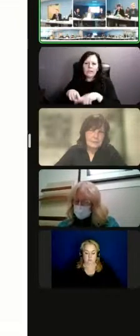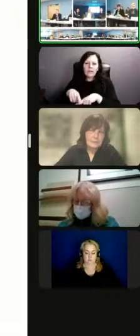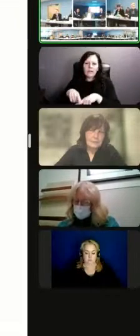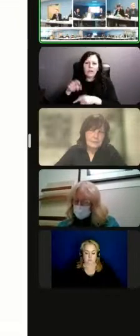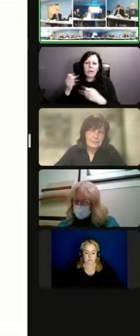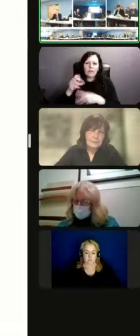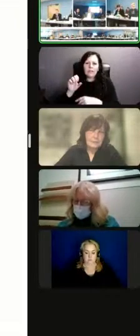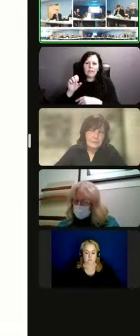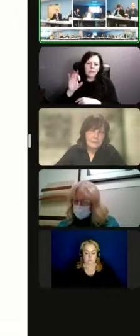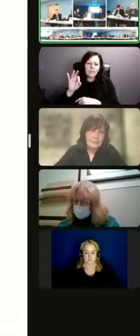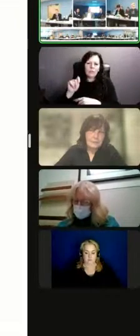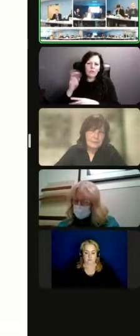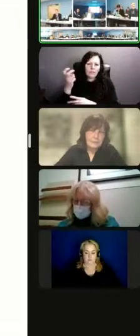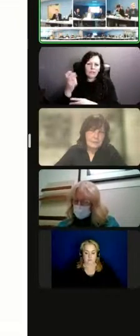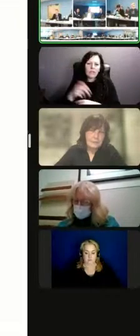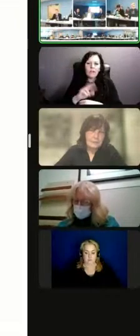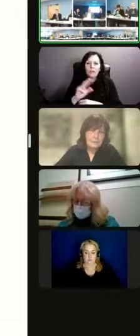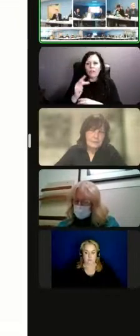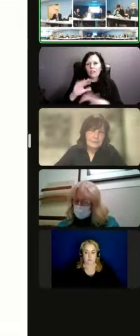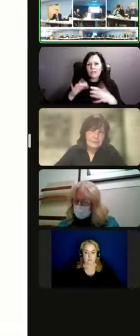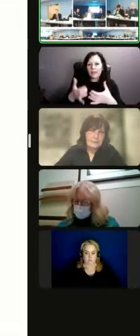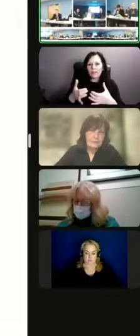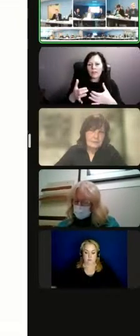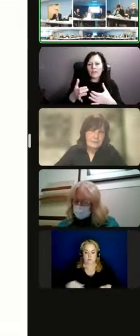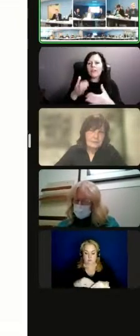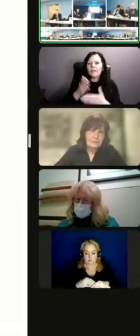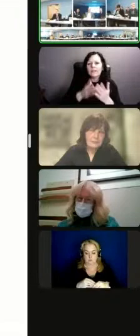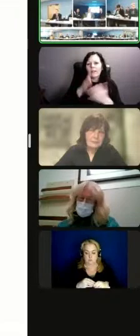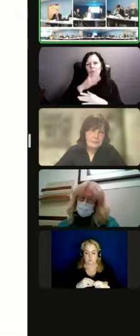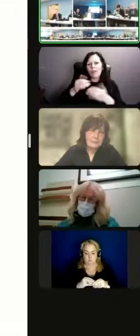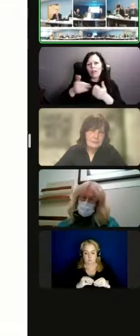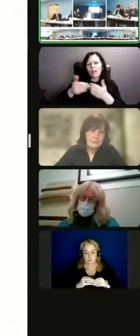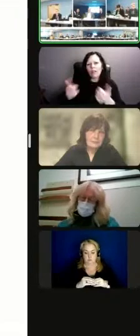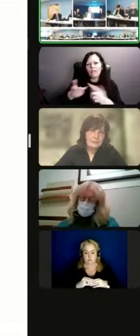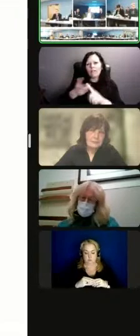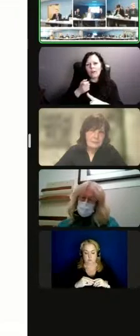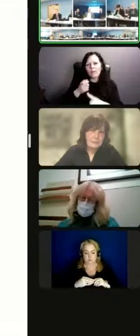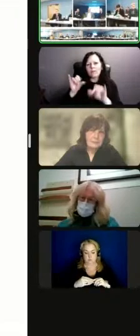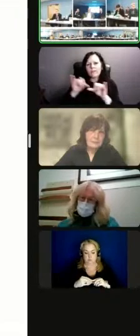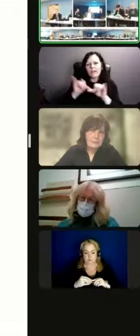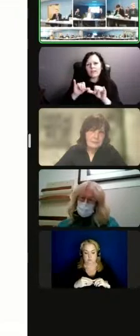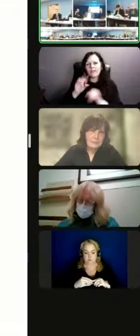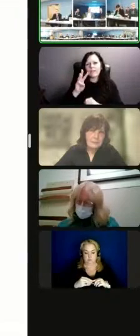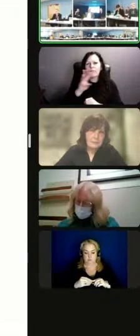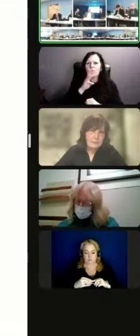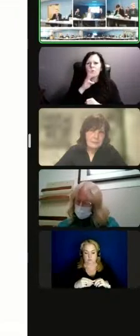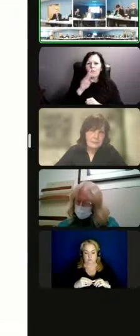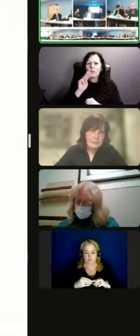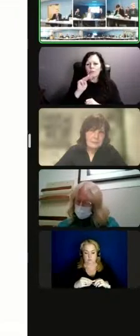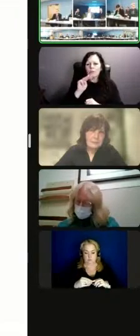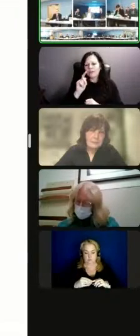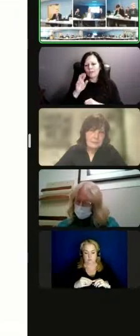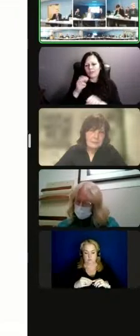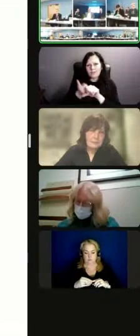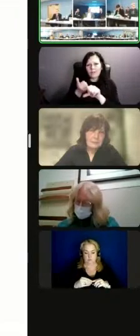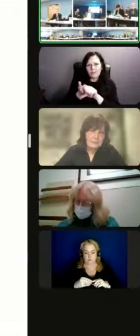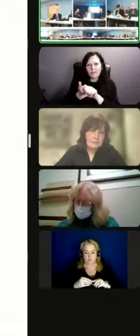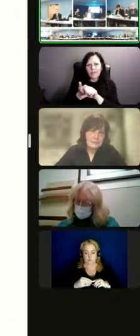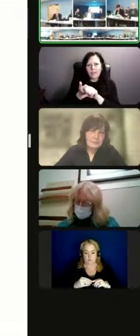THAT'LL VARY PER SQUARE FOOT OF THE BUILDING. YOU HAVE A RESTAURANT THAT VARIES PER HUNDRED SQUARE FEET